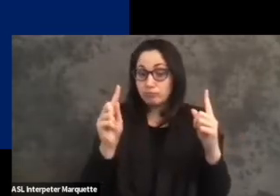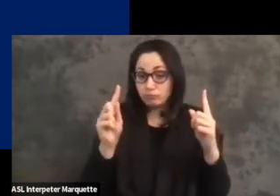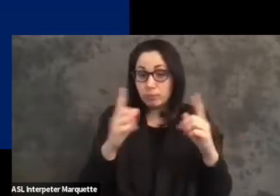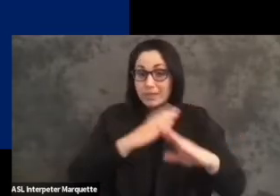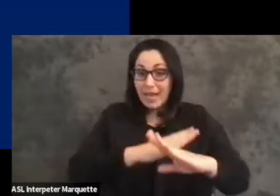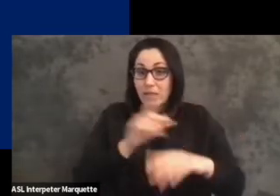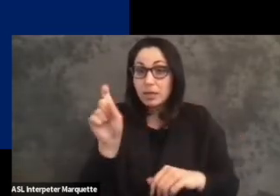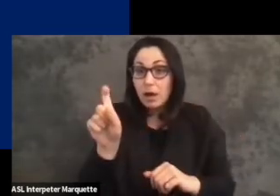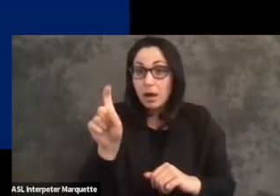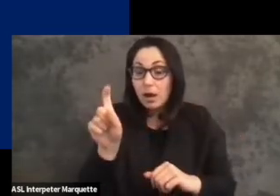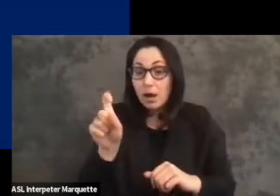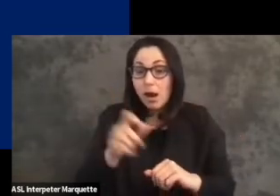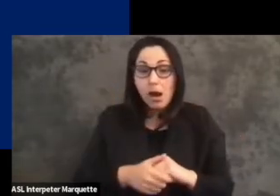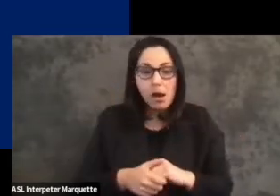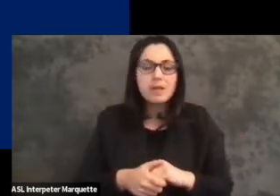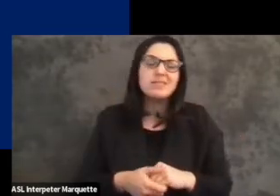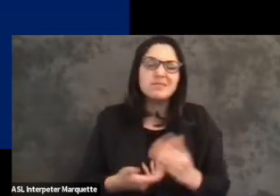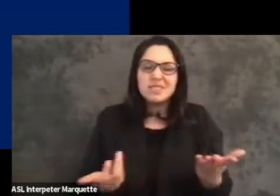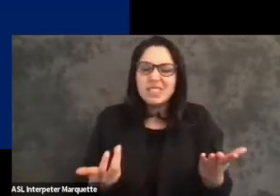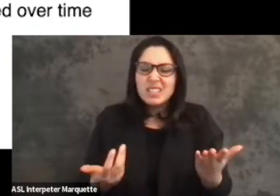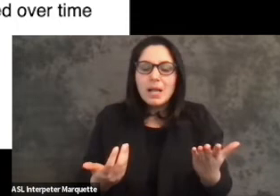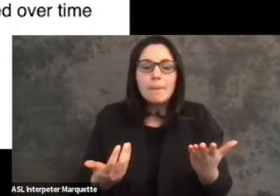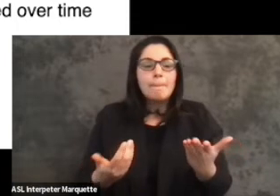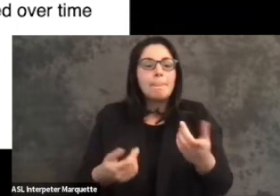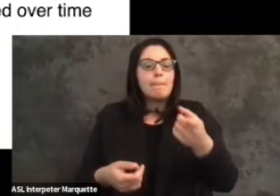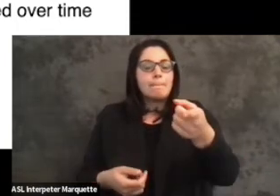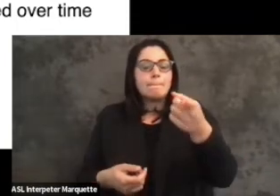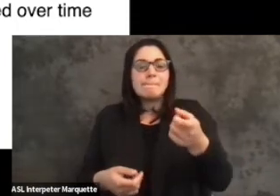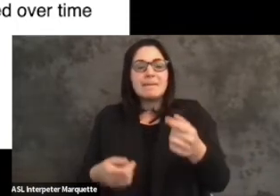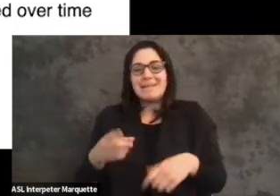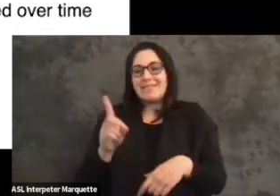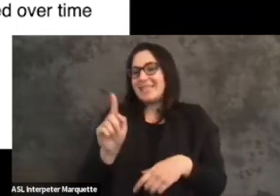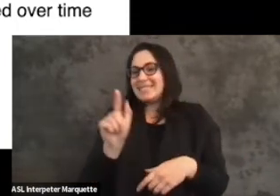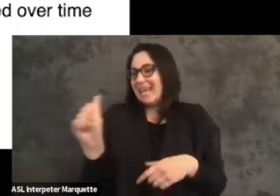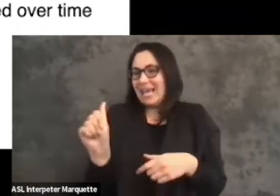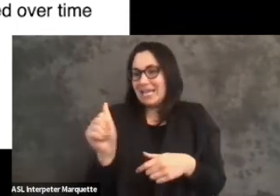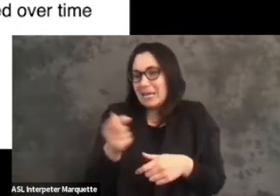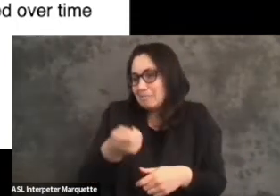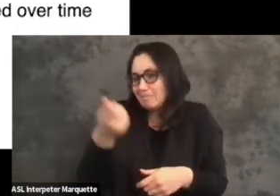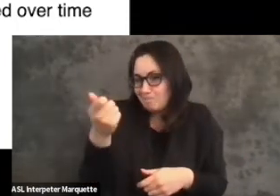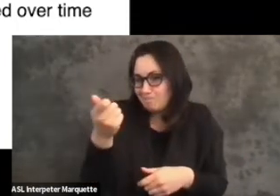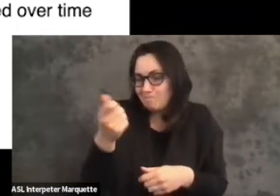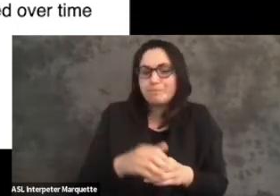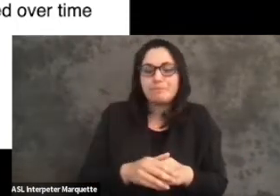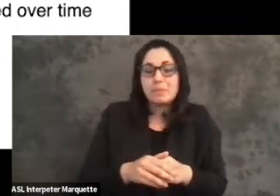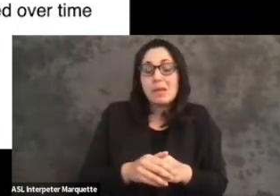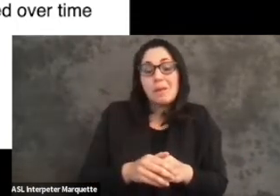I'll briefly address is COVID, vaccines and HIV. So, are COVID vaccines effective in people